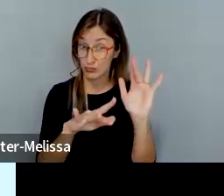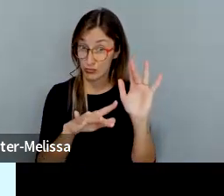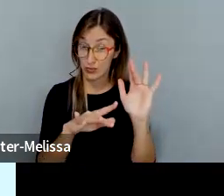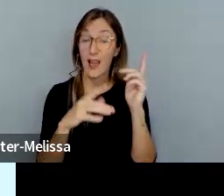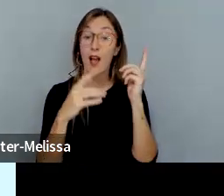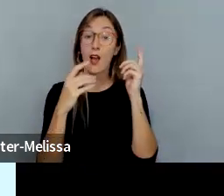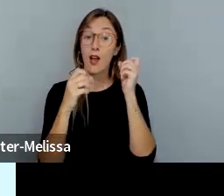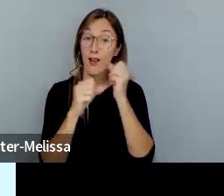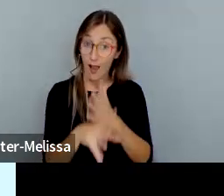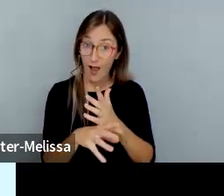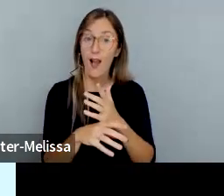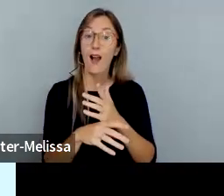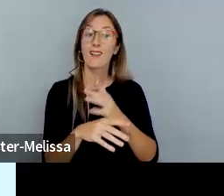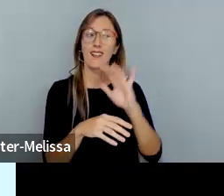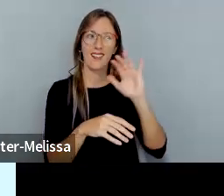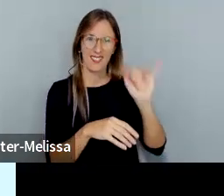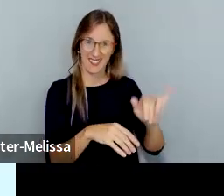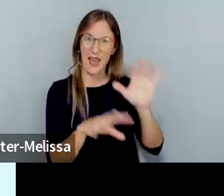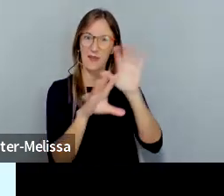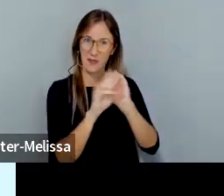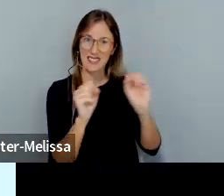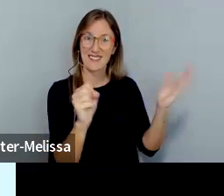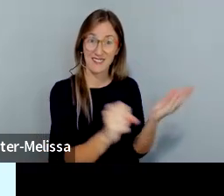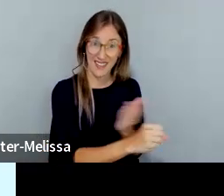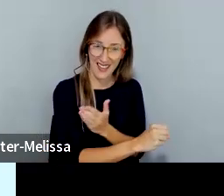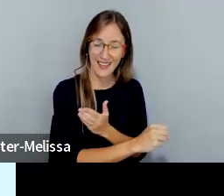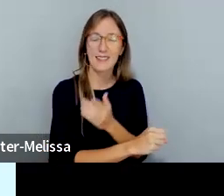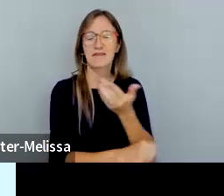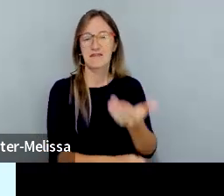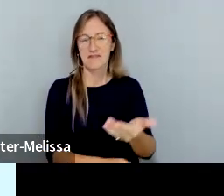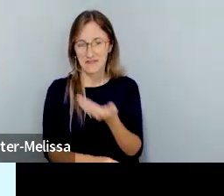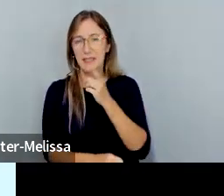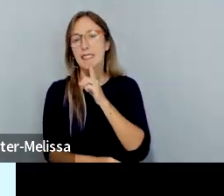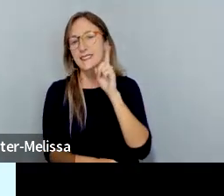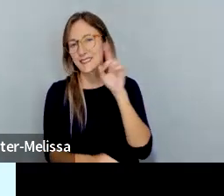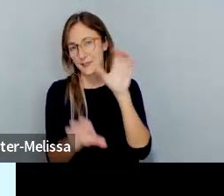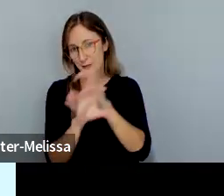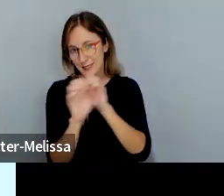president now move it. There was a book written as a result of that.